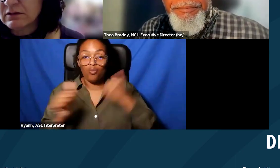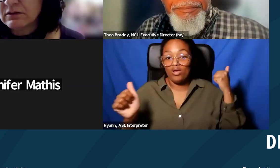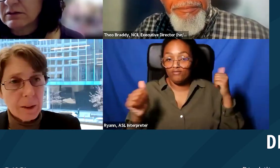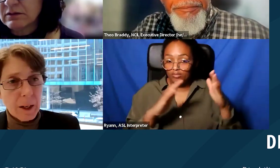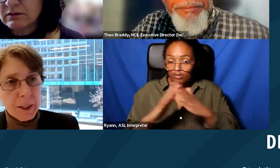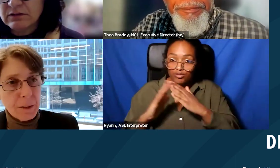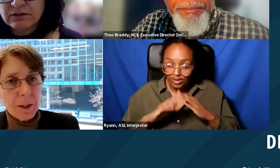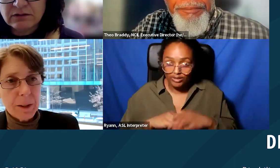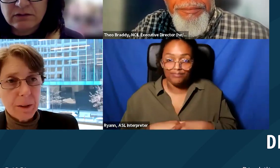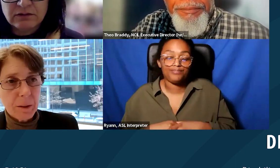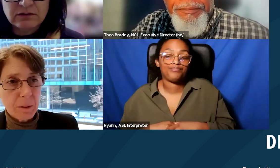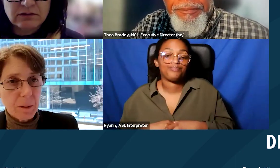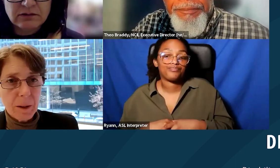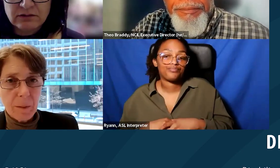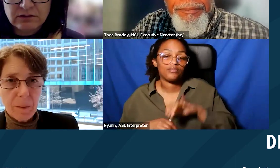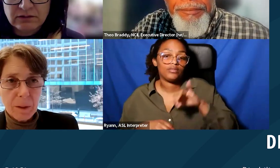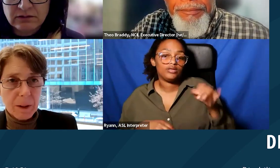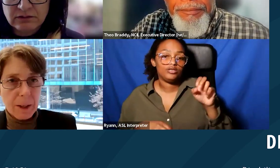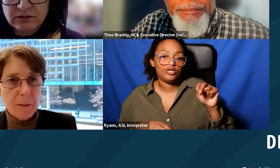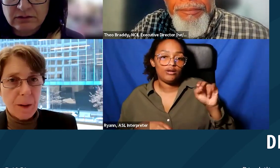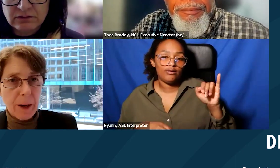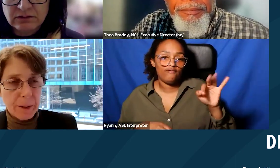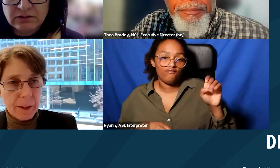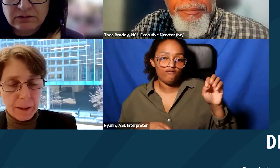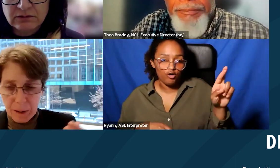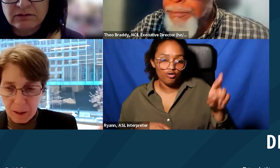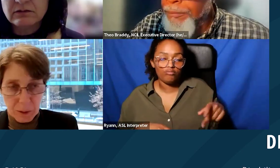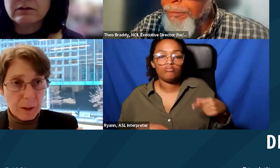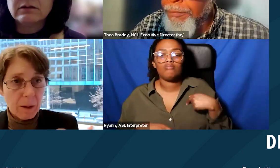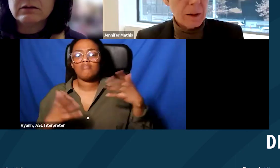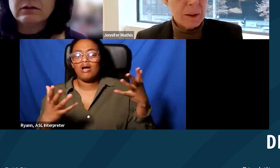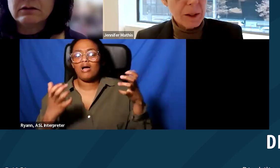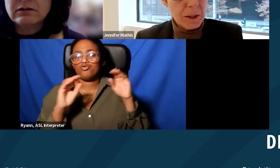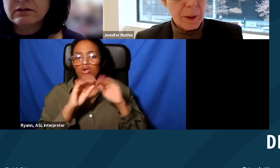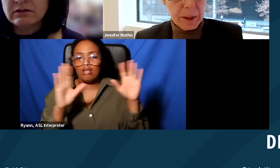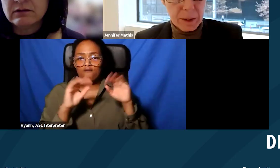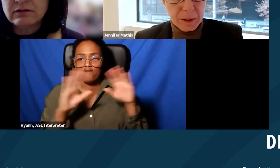Yeah, so I just wanted to clarify that with all the discussion about the